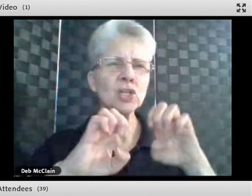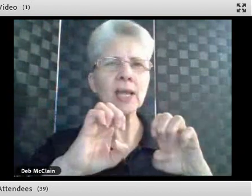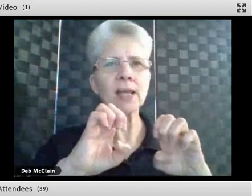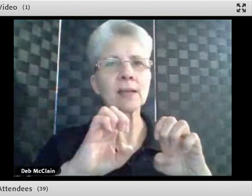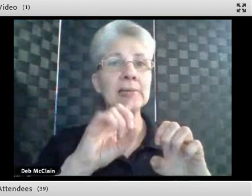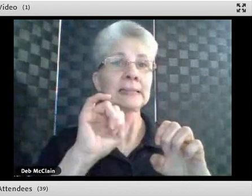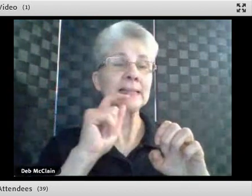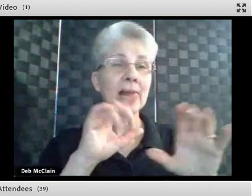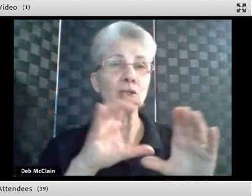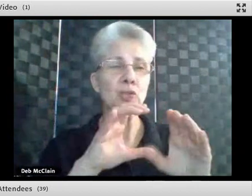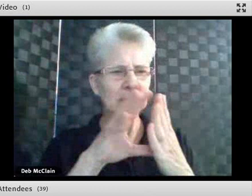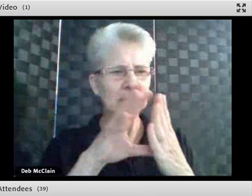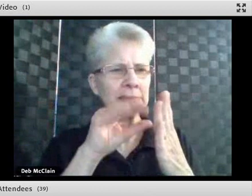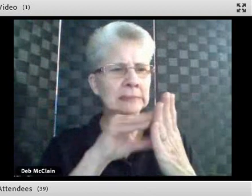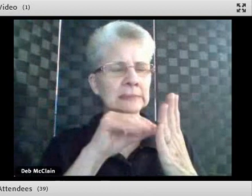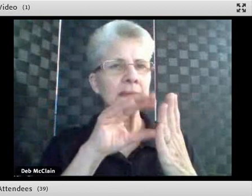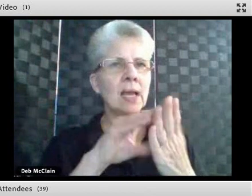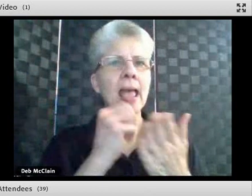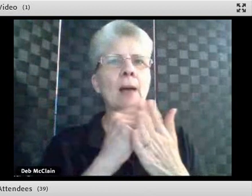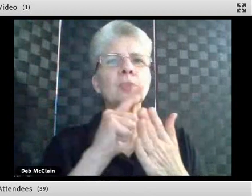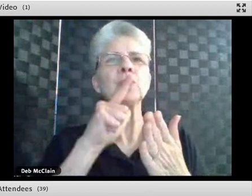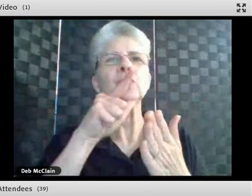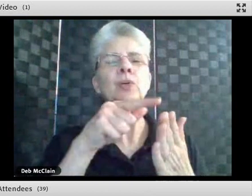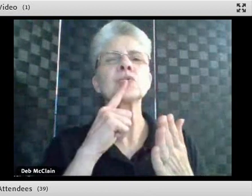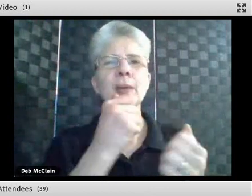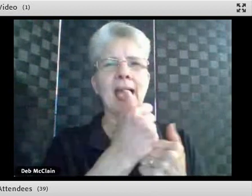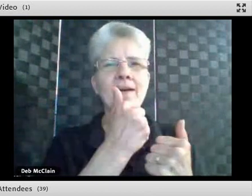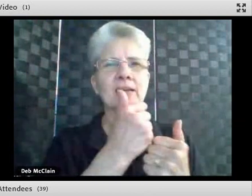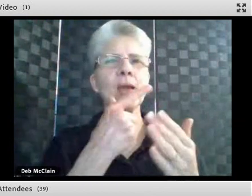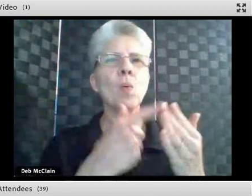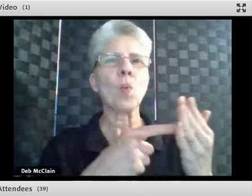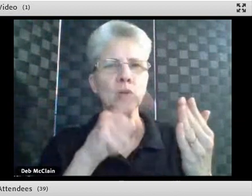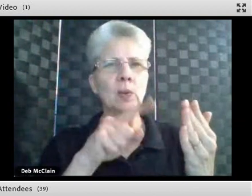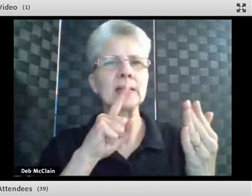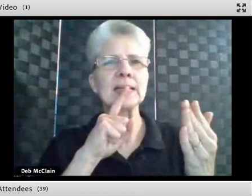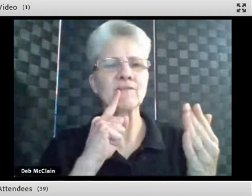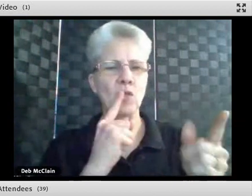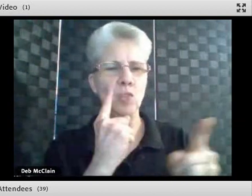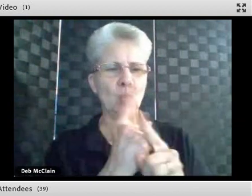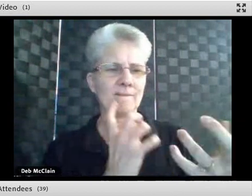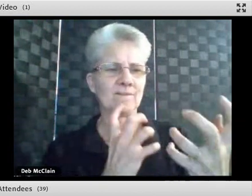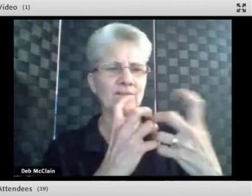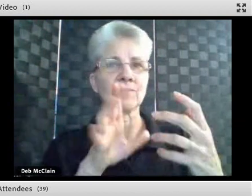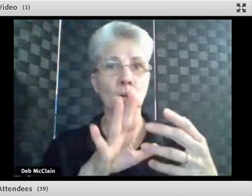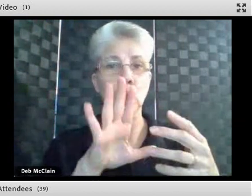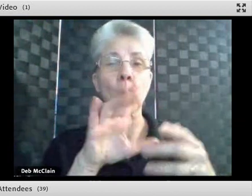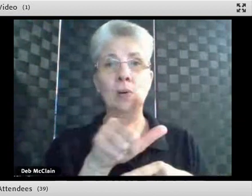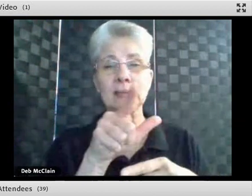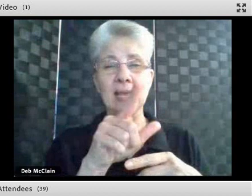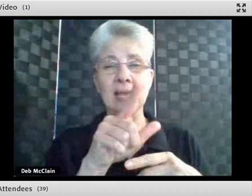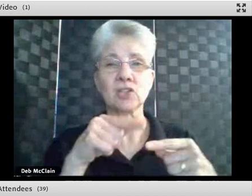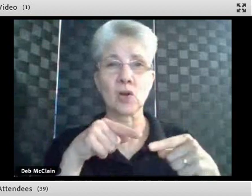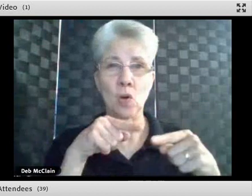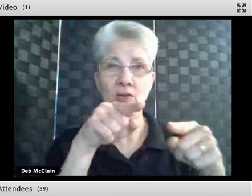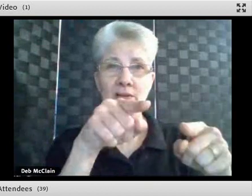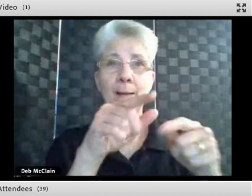will help you in the long-term be able to advocate for what's actually going to be the right fit for your organization over time.